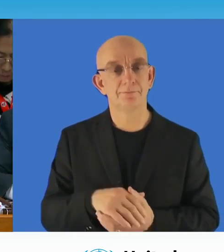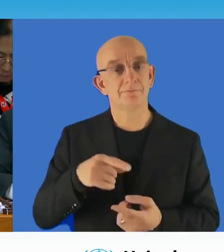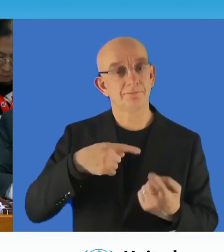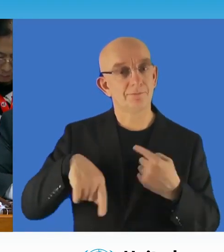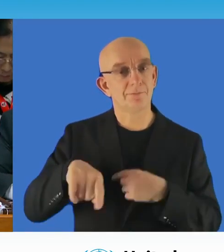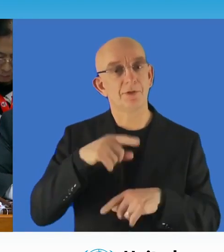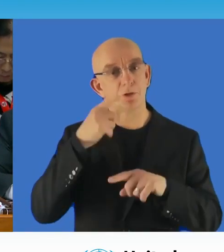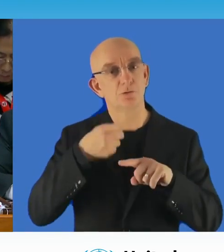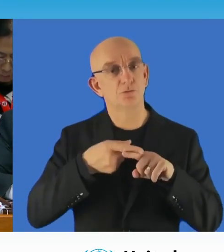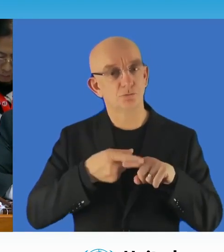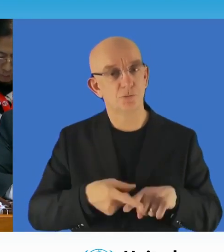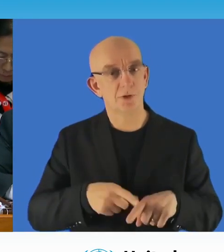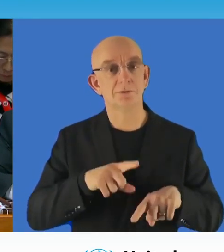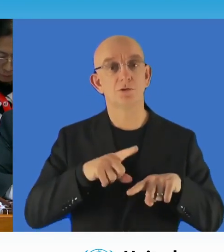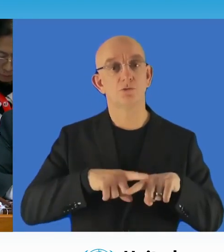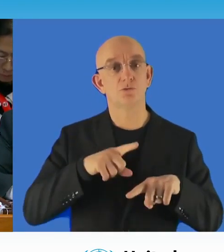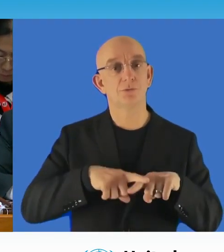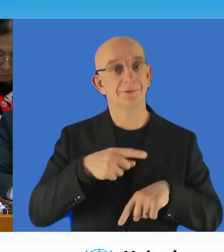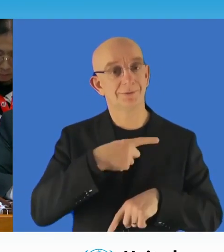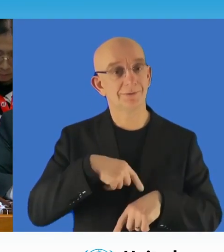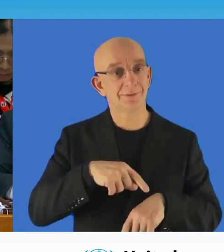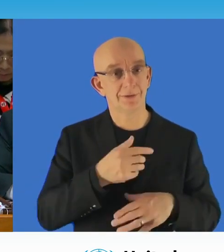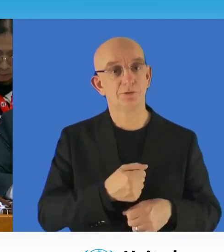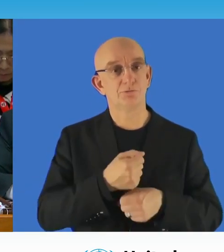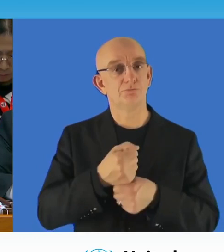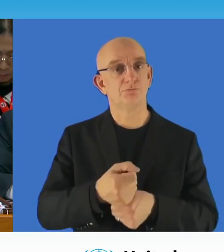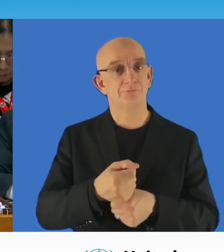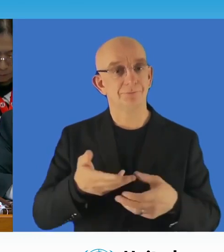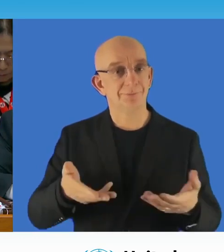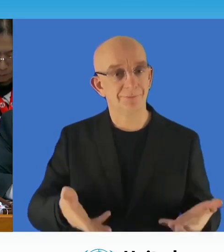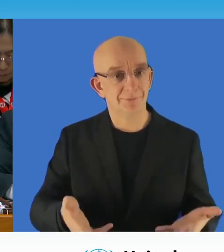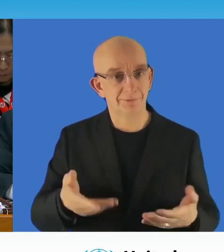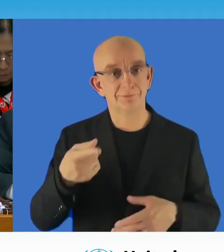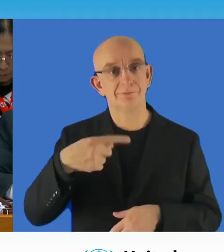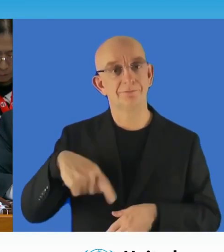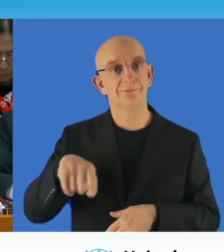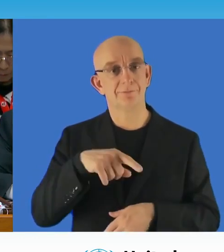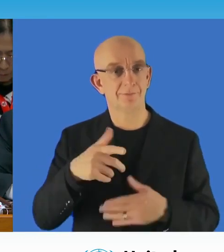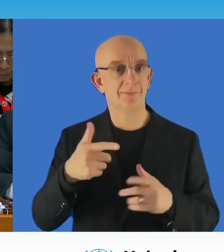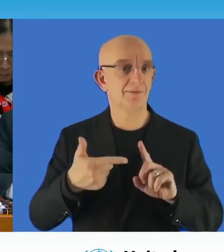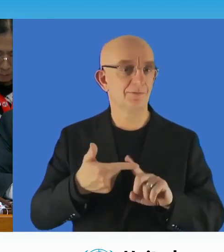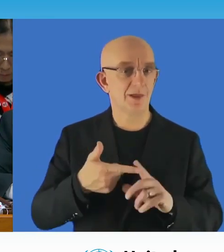Tunisia and the vice chairs of the conference as well as the invaluable support and service